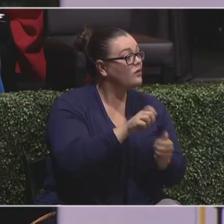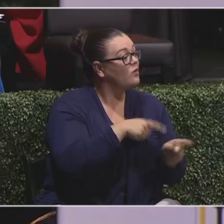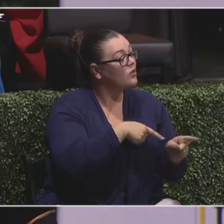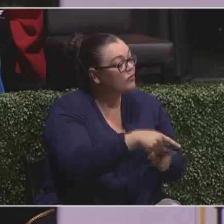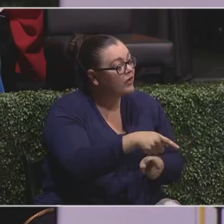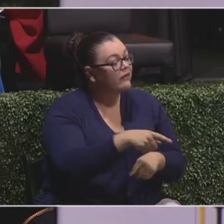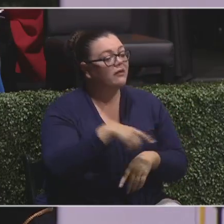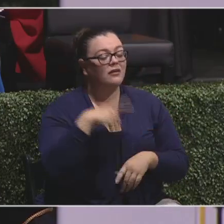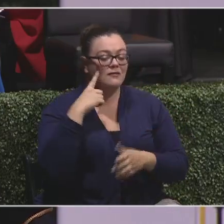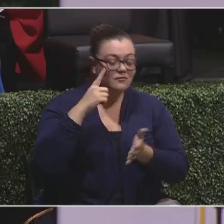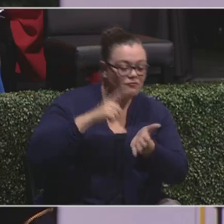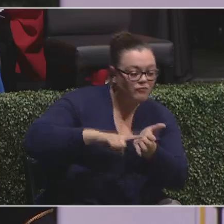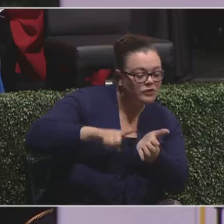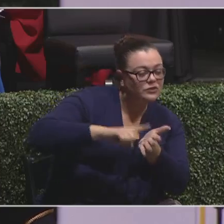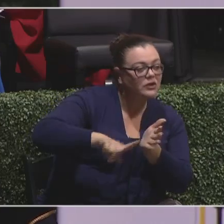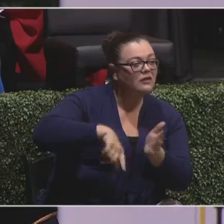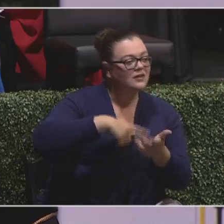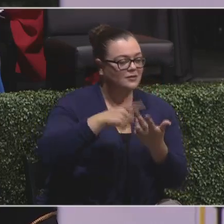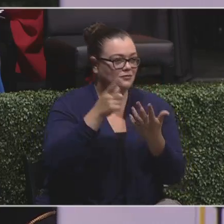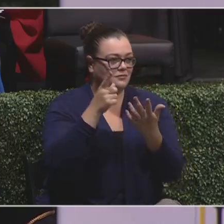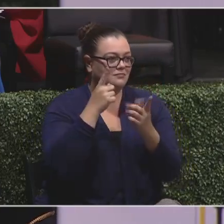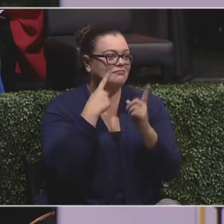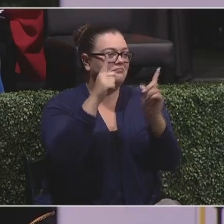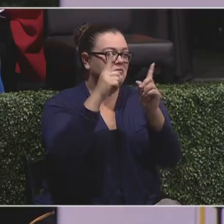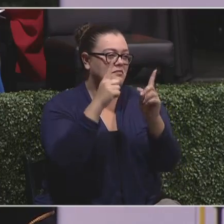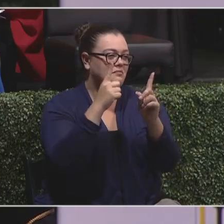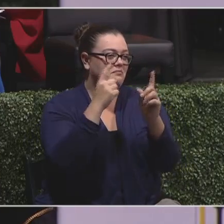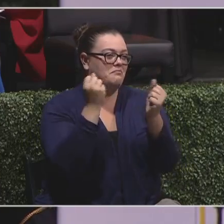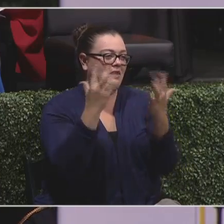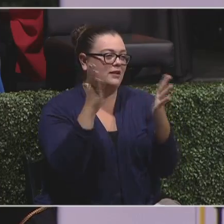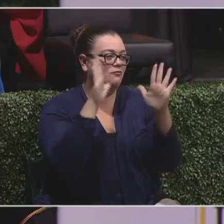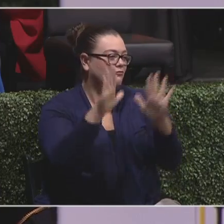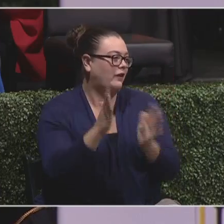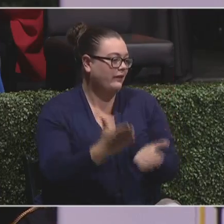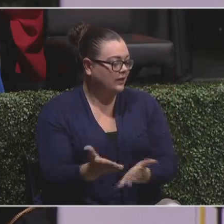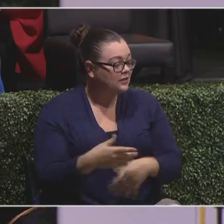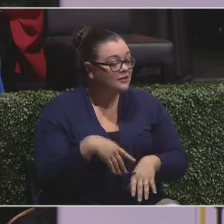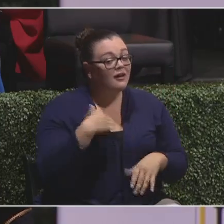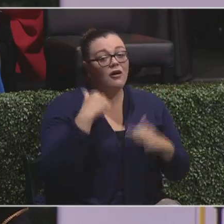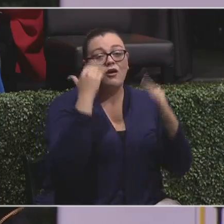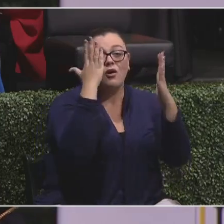YOU WILL LEAVE CAL STATE LA WITH KNOWLEDGE AND EXPERIENCES THAT WILL